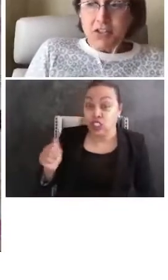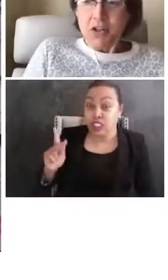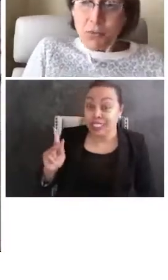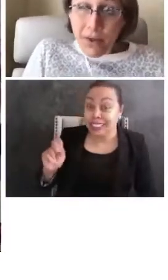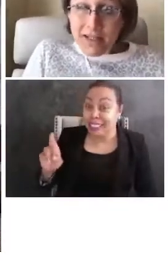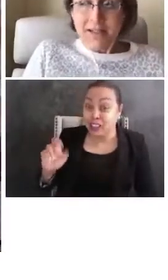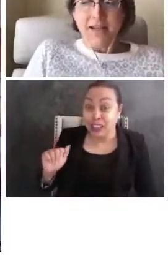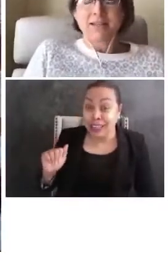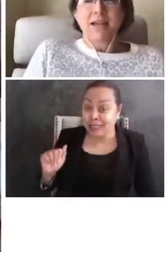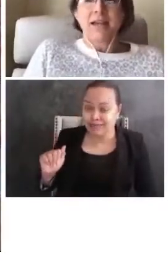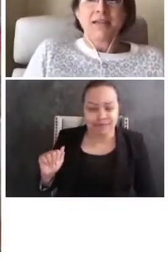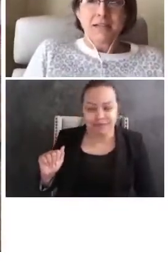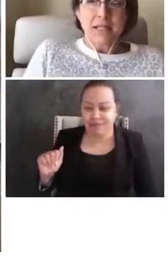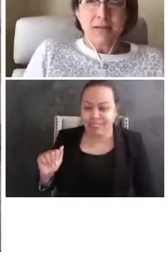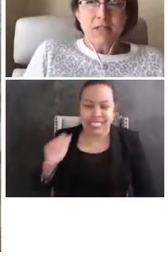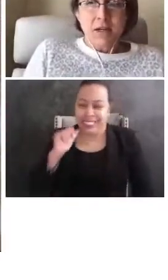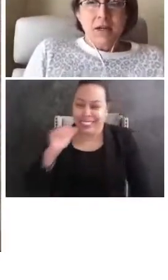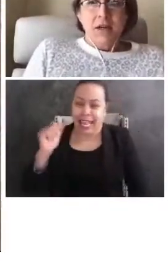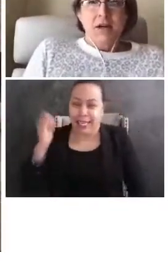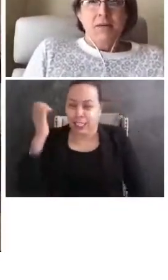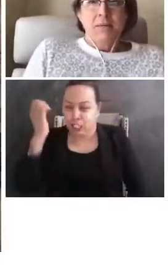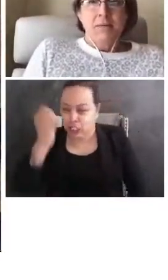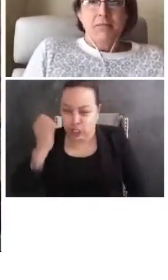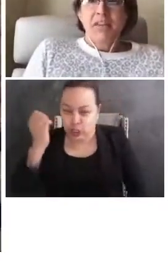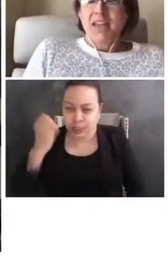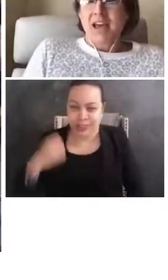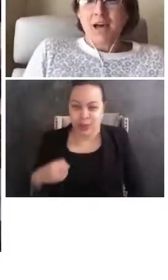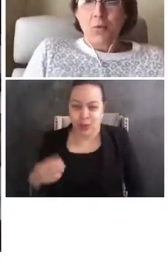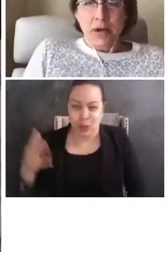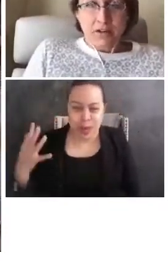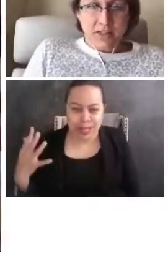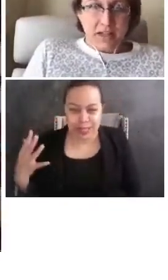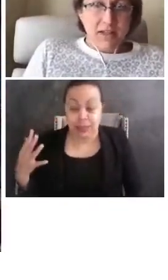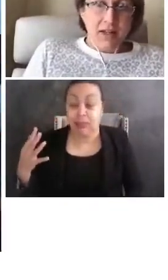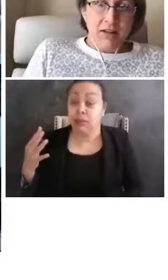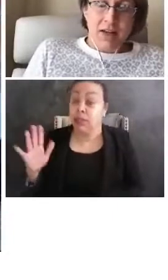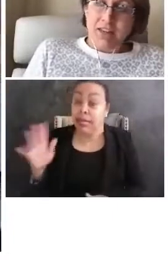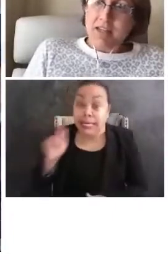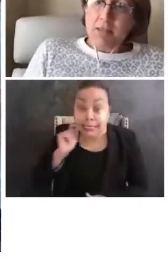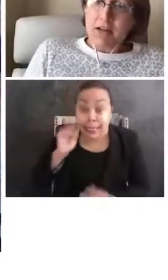white, but they had whiter skin than a lot of these models.